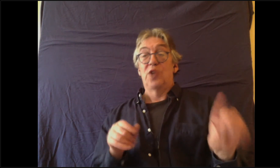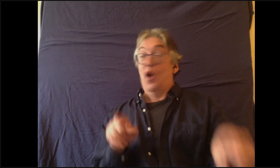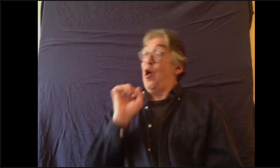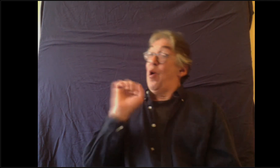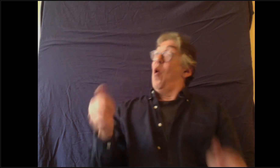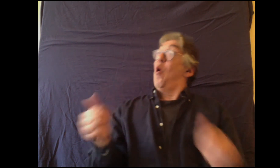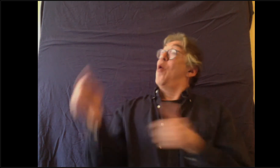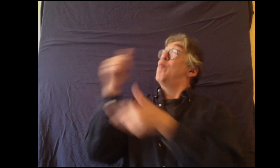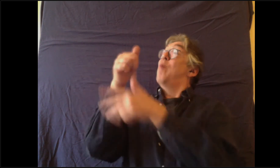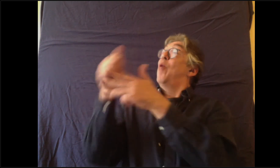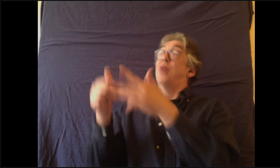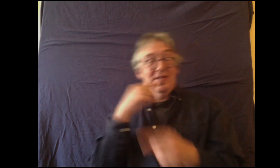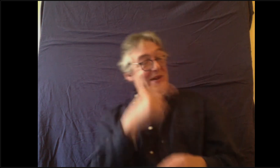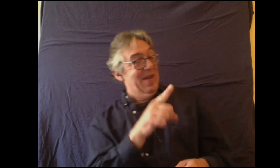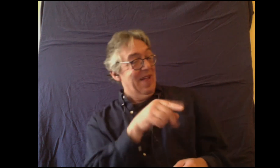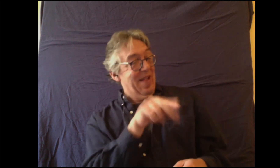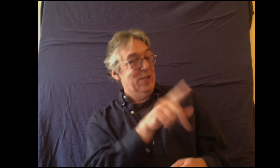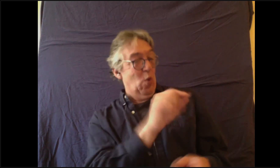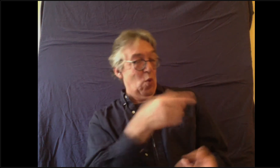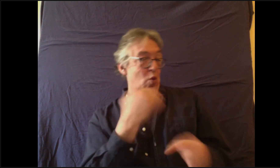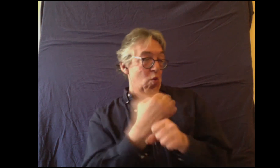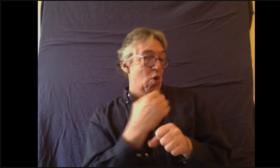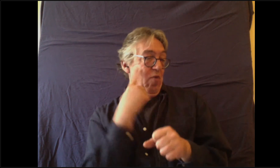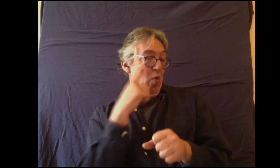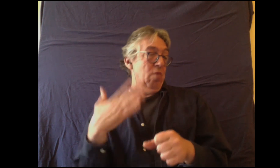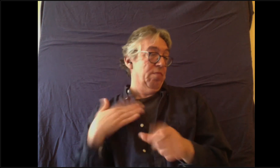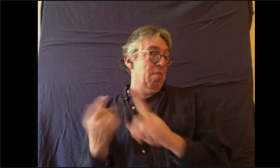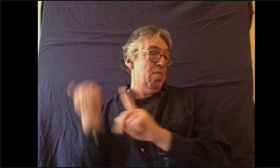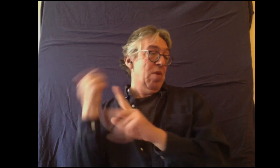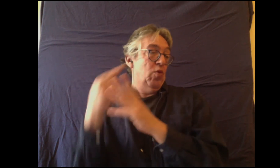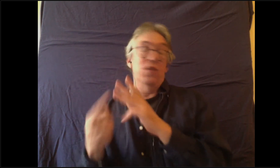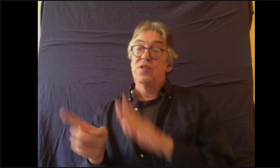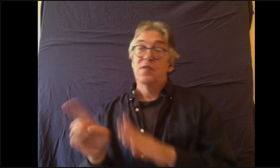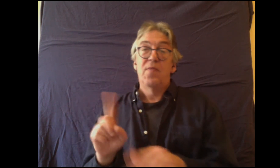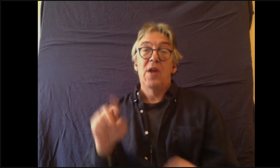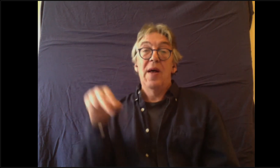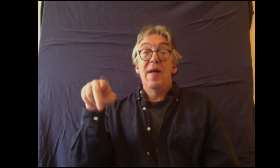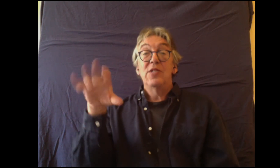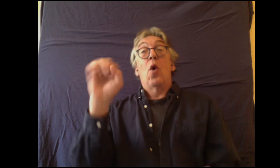I think they can be very useful so NGOs also have a better idea